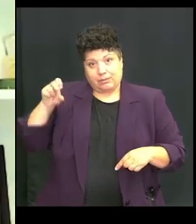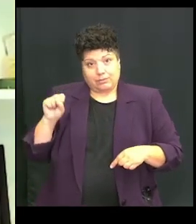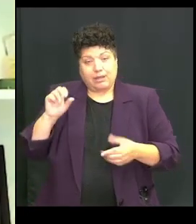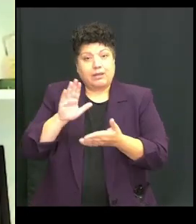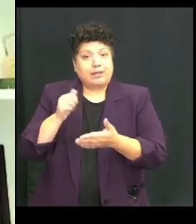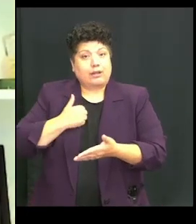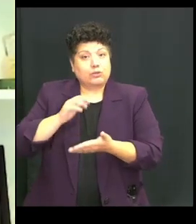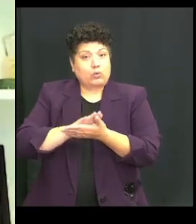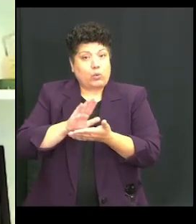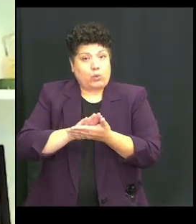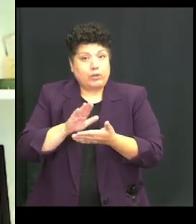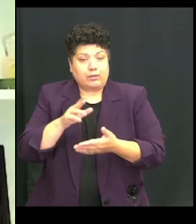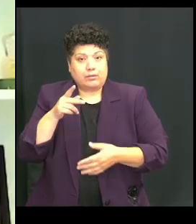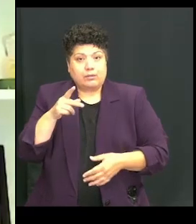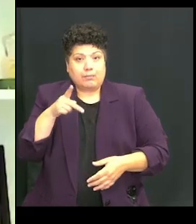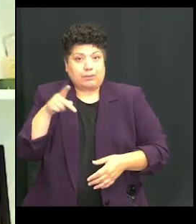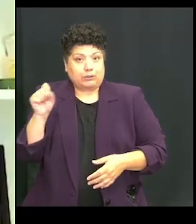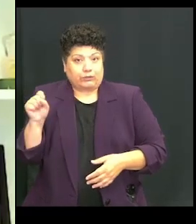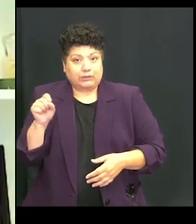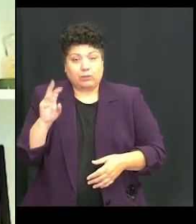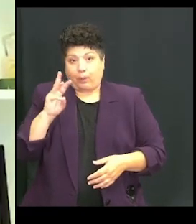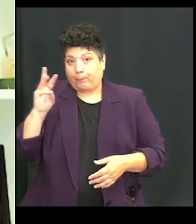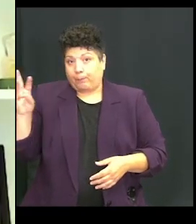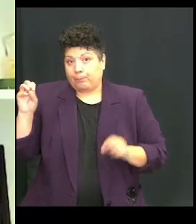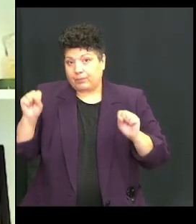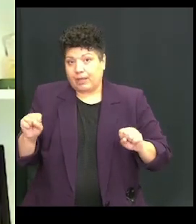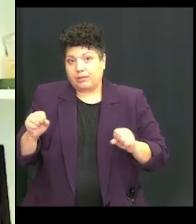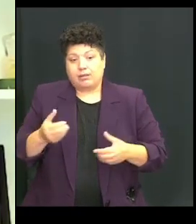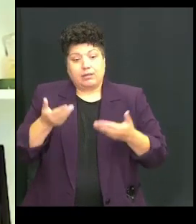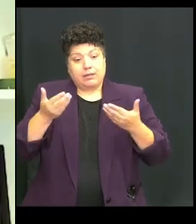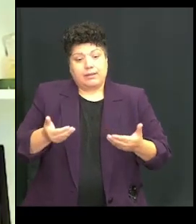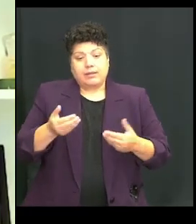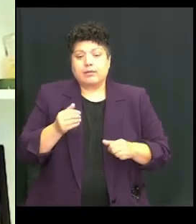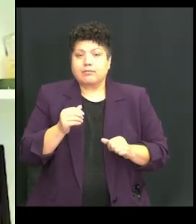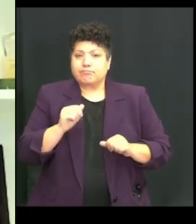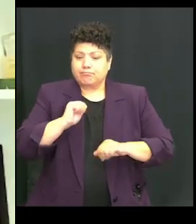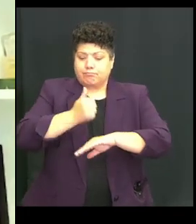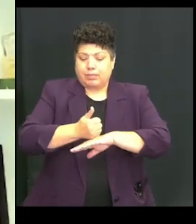You'll learn about the ways in which government policies can foster a uniquely democratic sense of